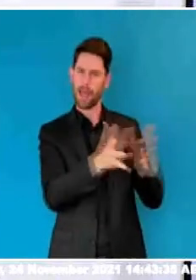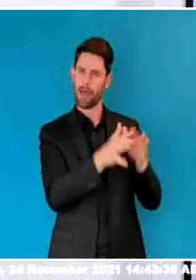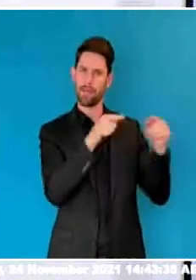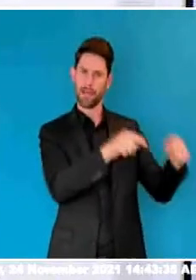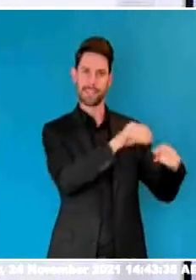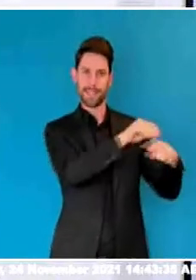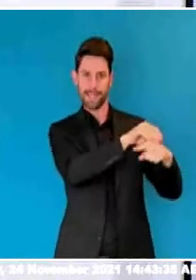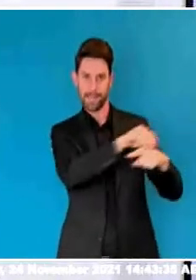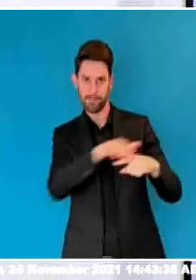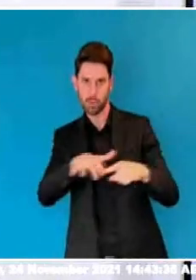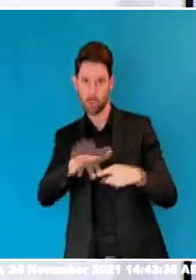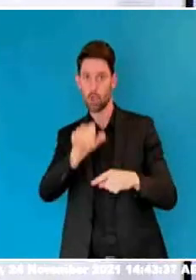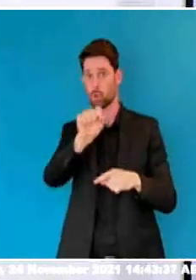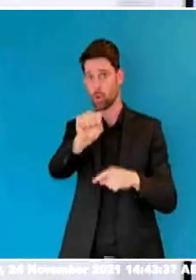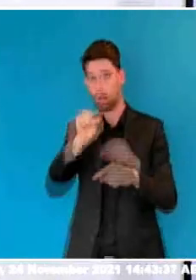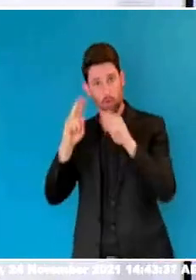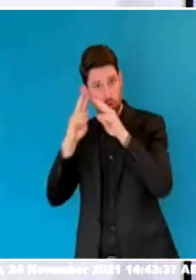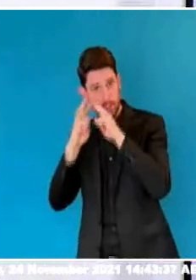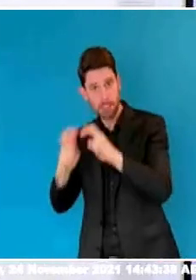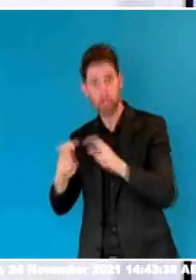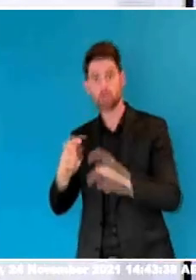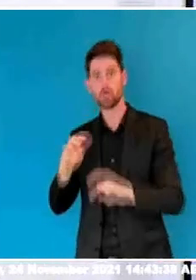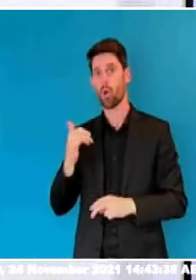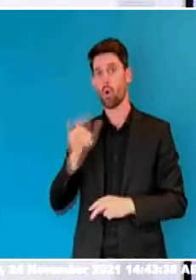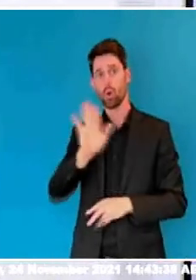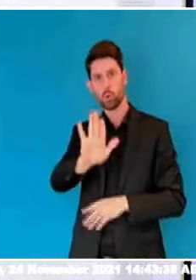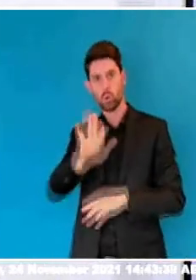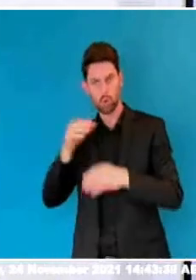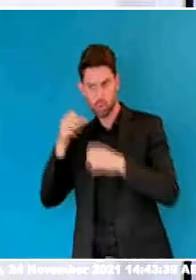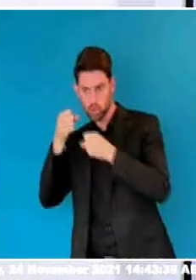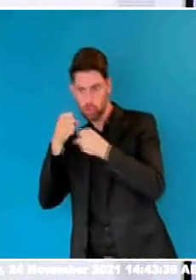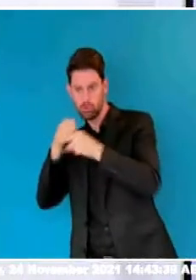research or strategies undertaken by your agency?